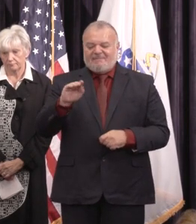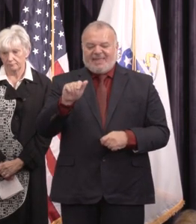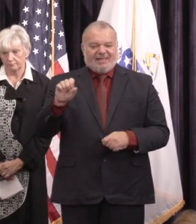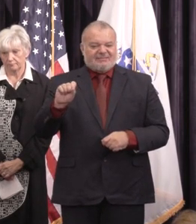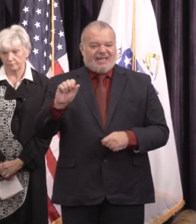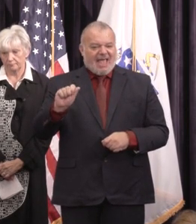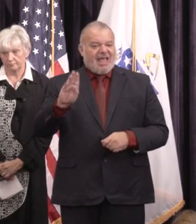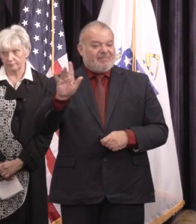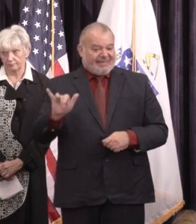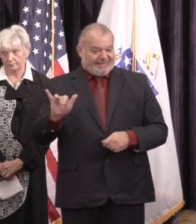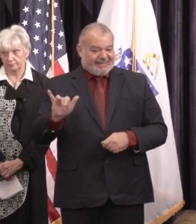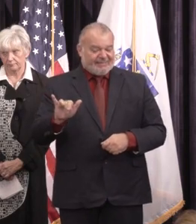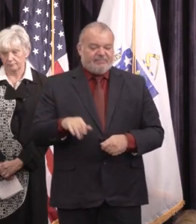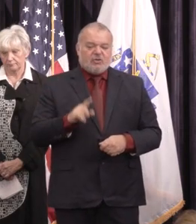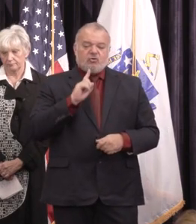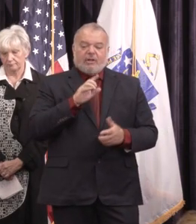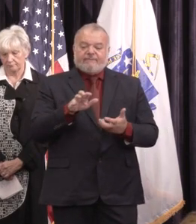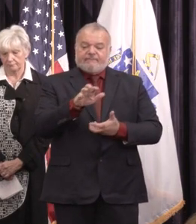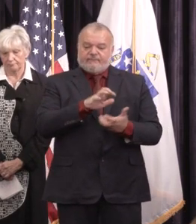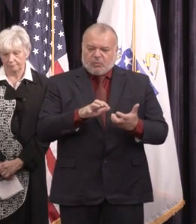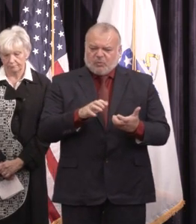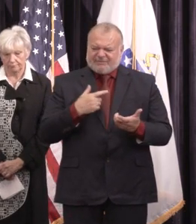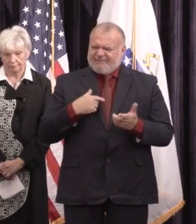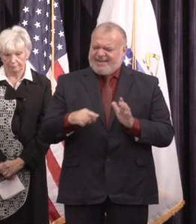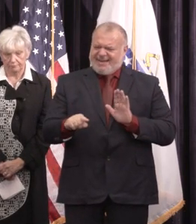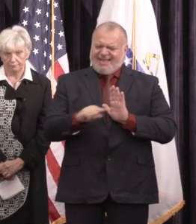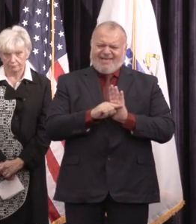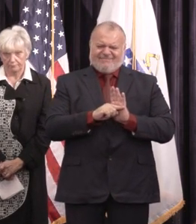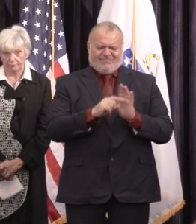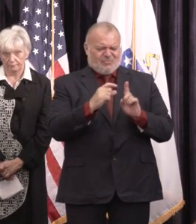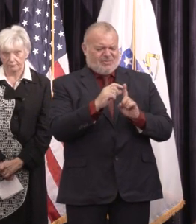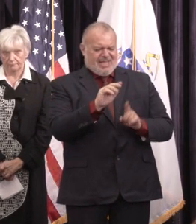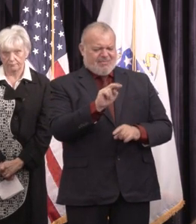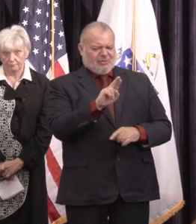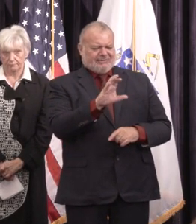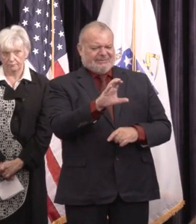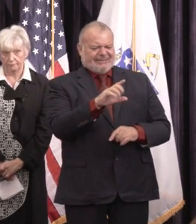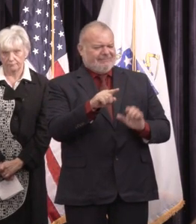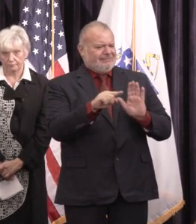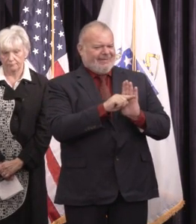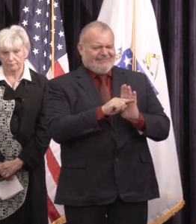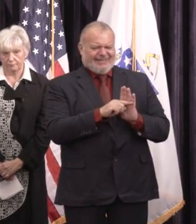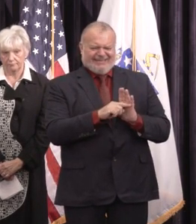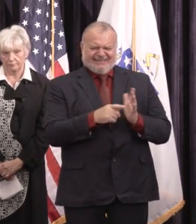Some might be put off by the implication that people with disabilities need fixing and some